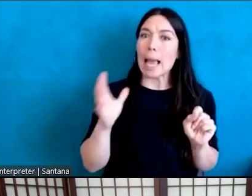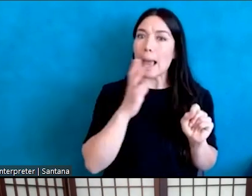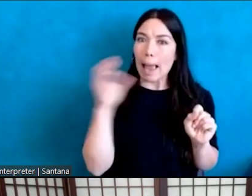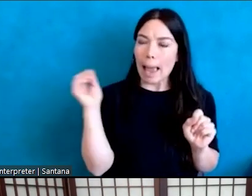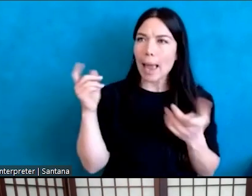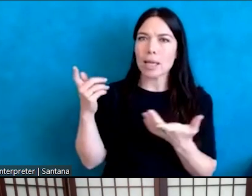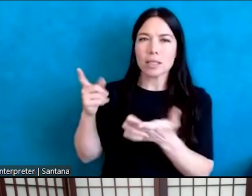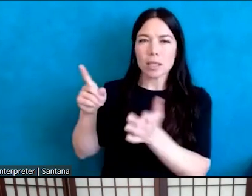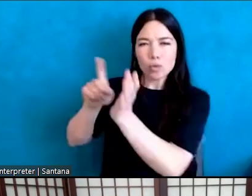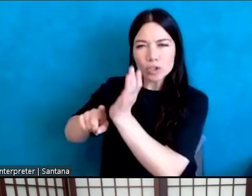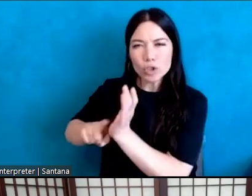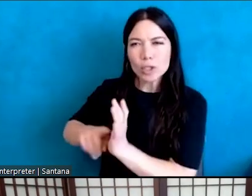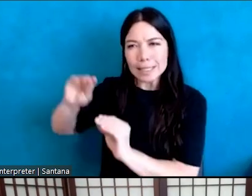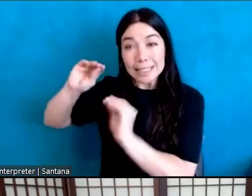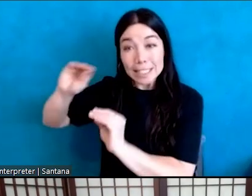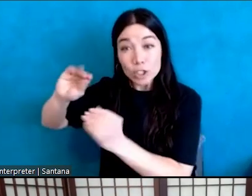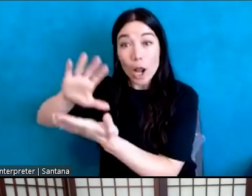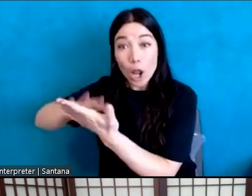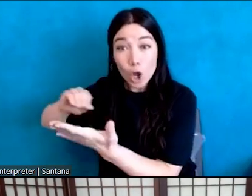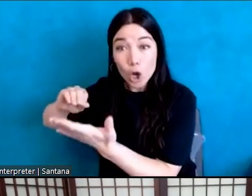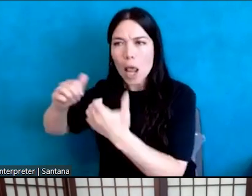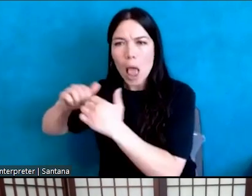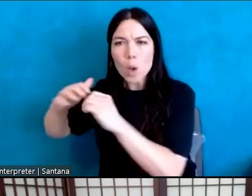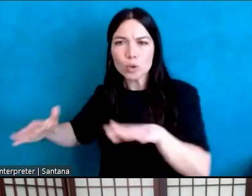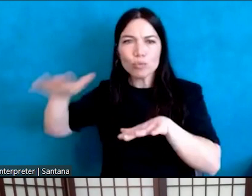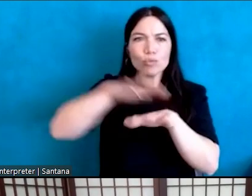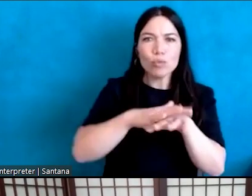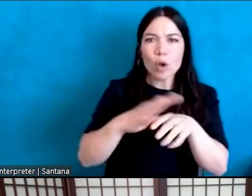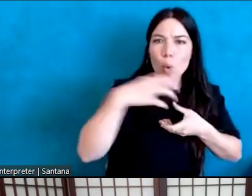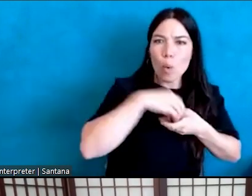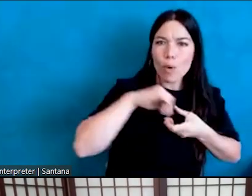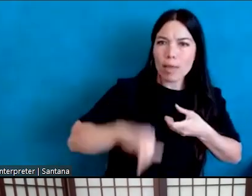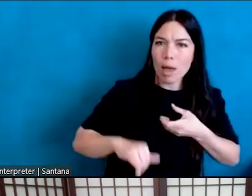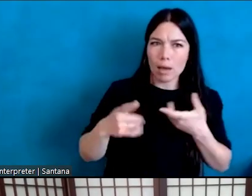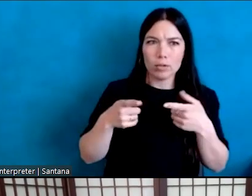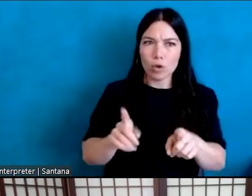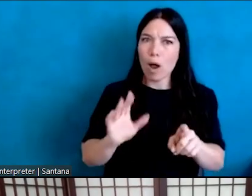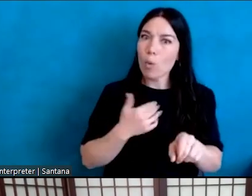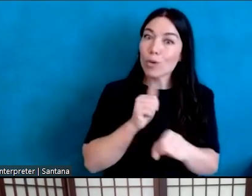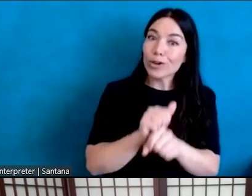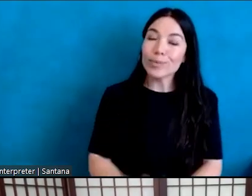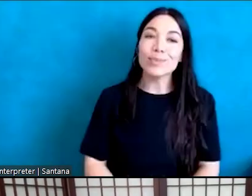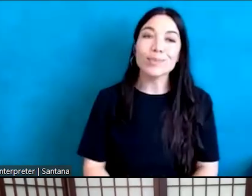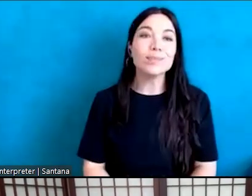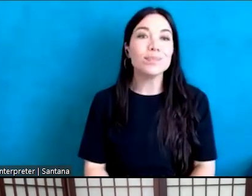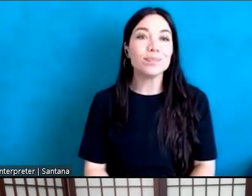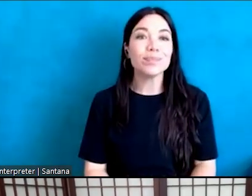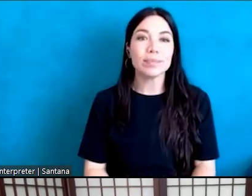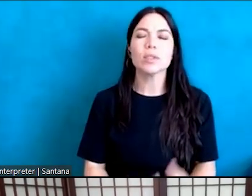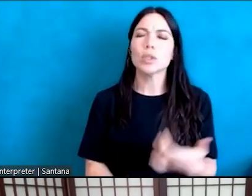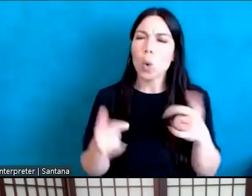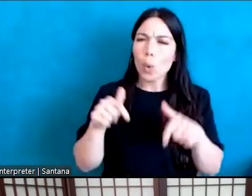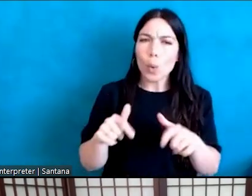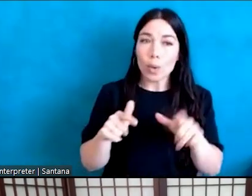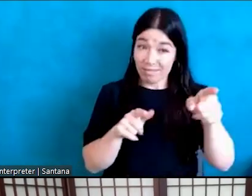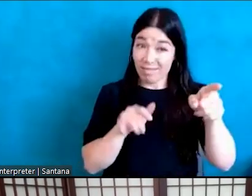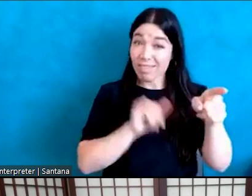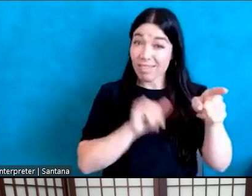which is a named approach. This group talks a lot about justice, equity, diversity and inclusion.